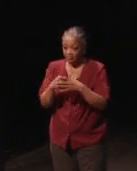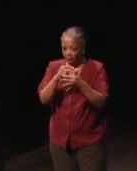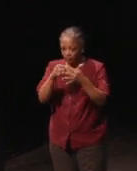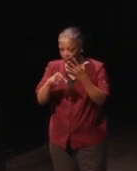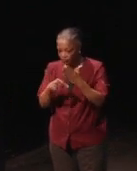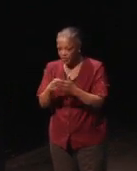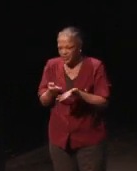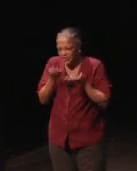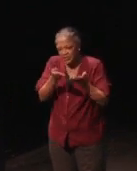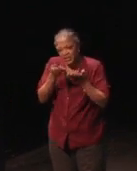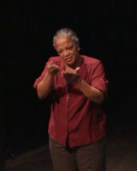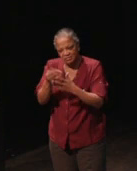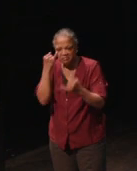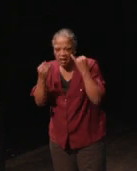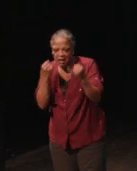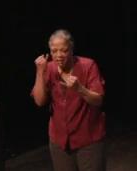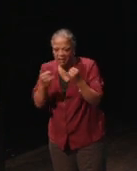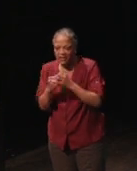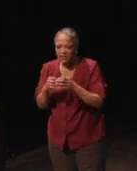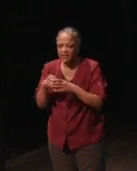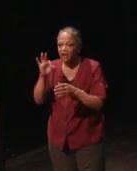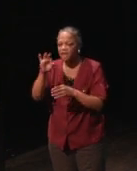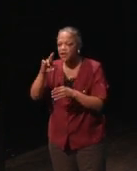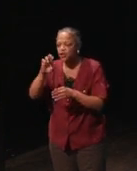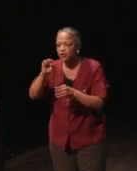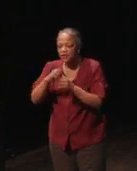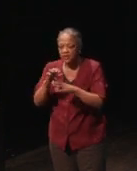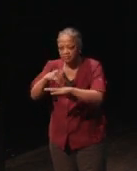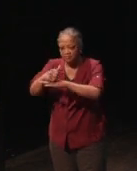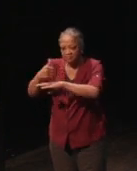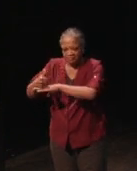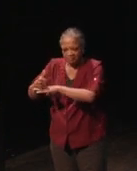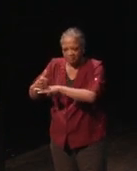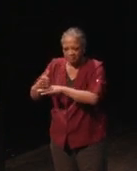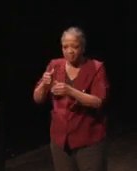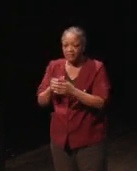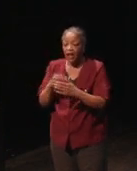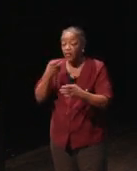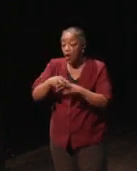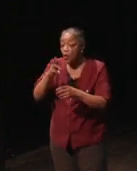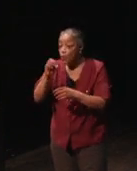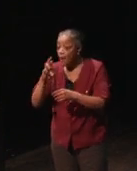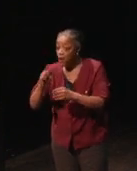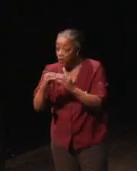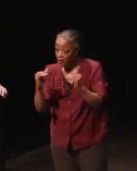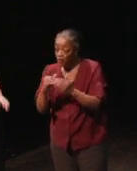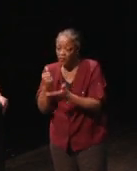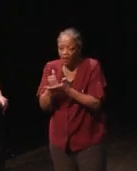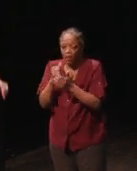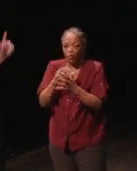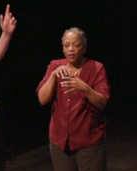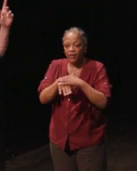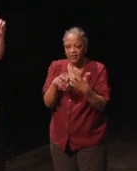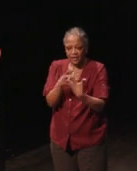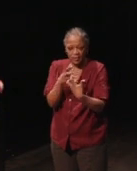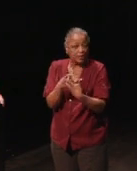suggestions of features that can be implemented at operating system the hardware level to help improve accessibility. You got the link up there.